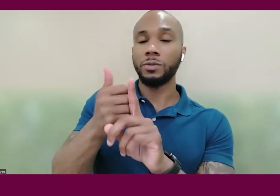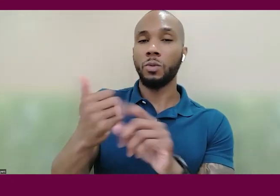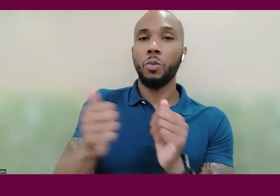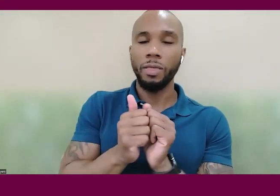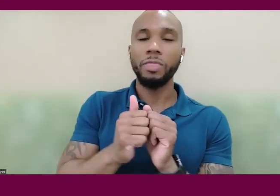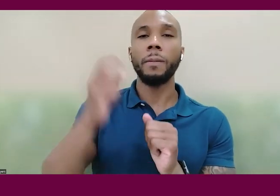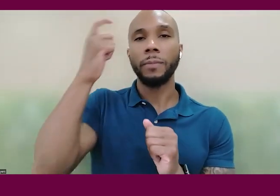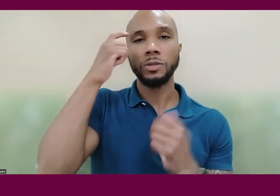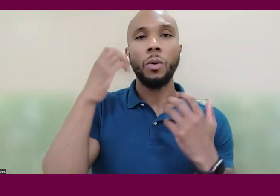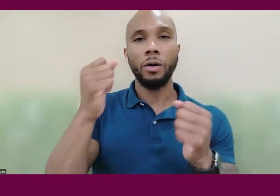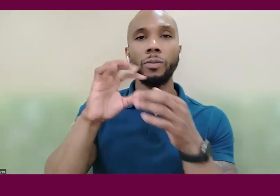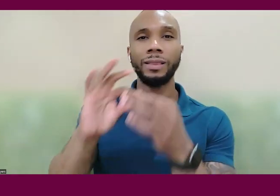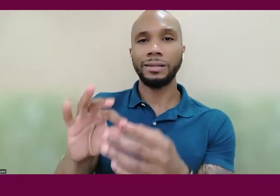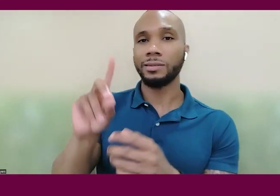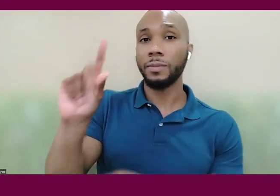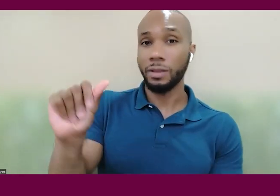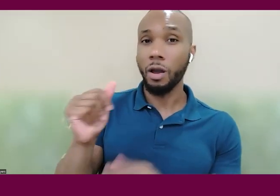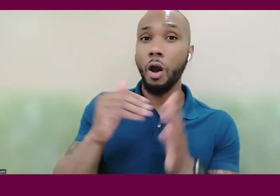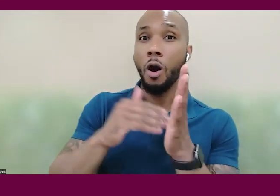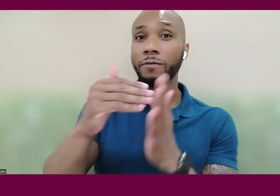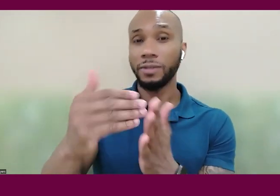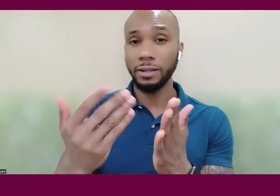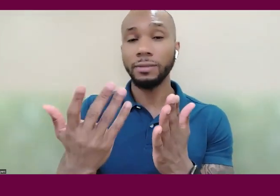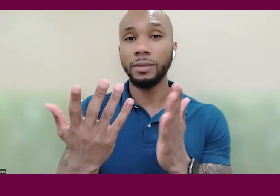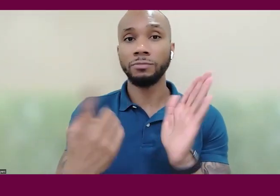related disabilities are so often portrayed as a threat.